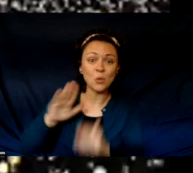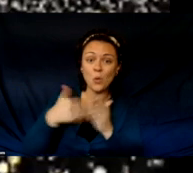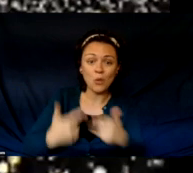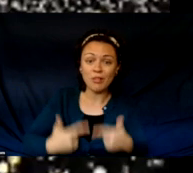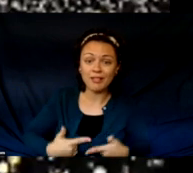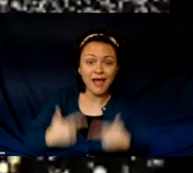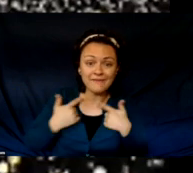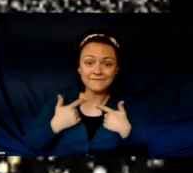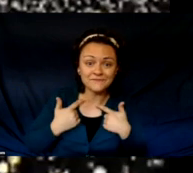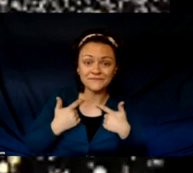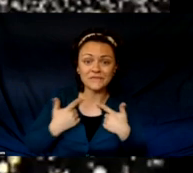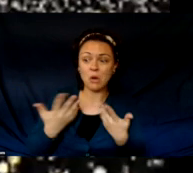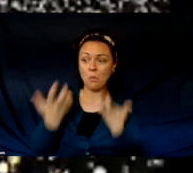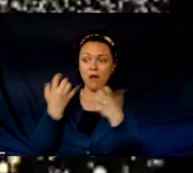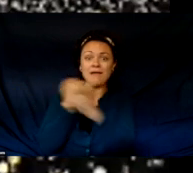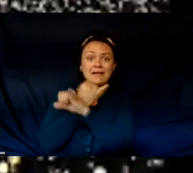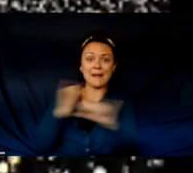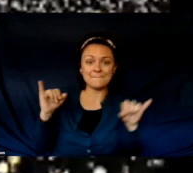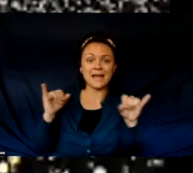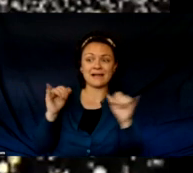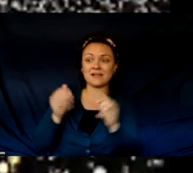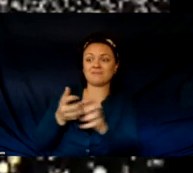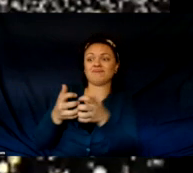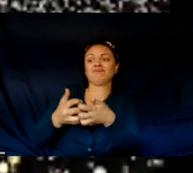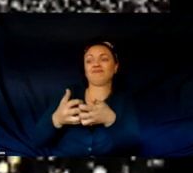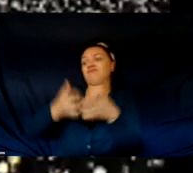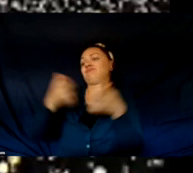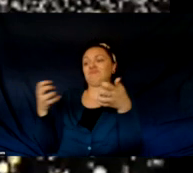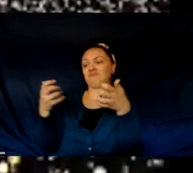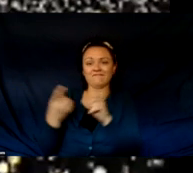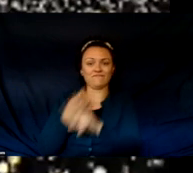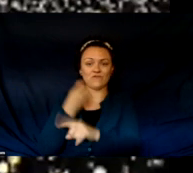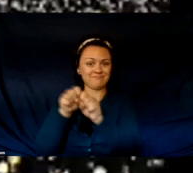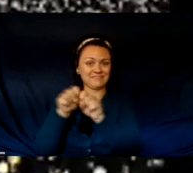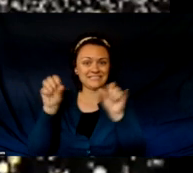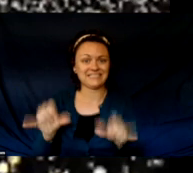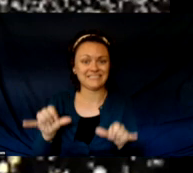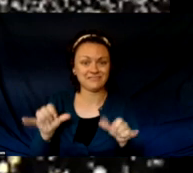There needs to be a way for us to move